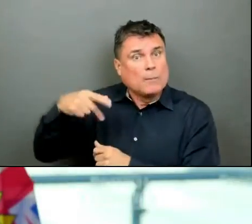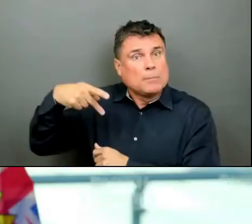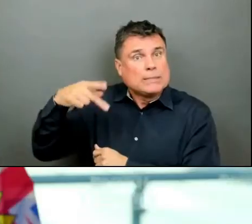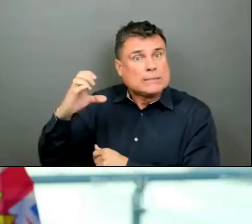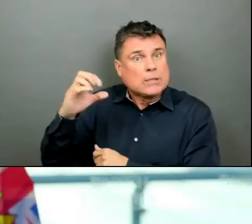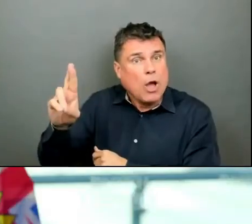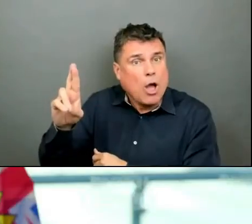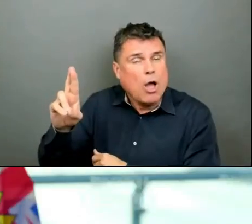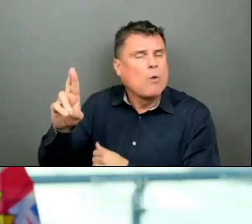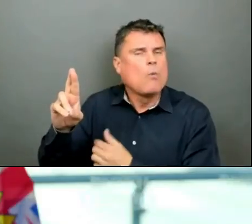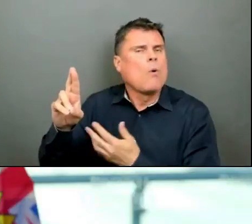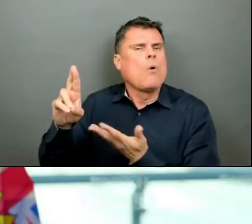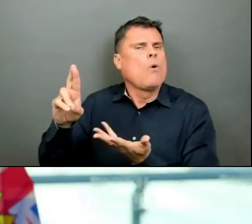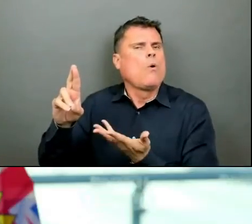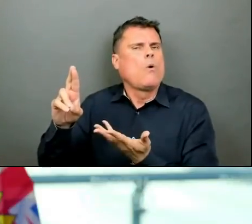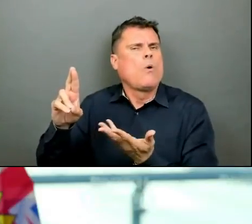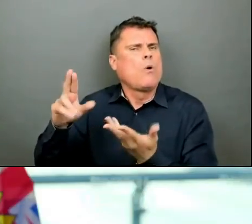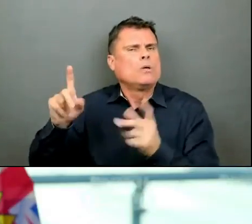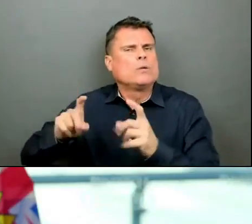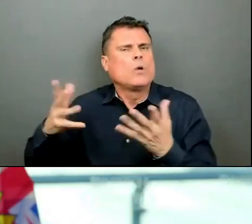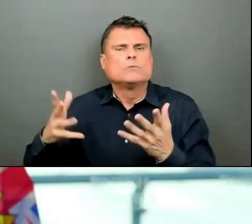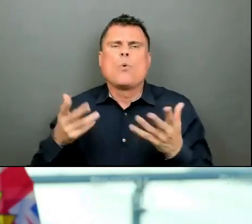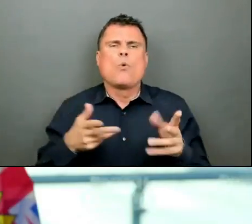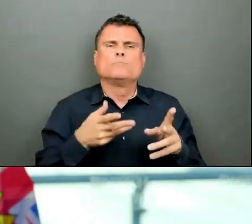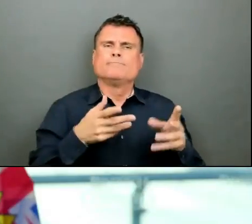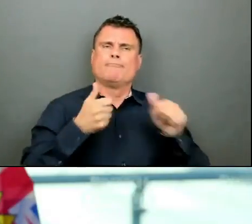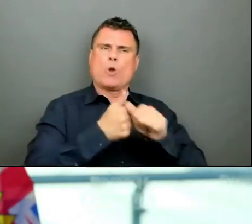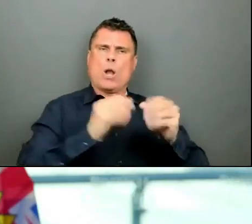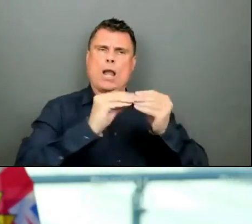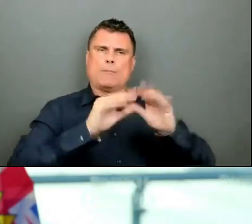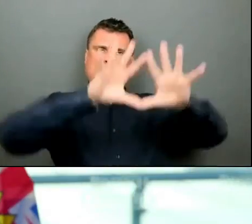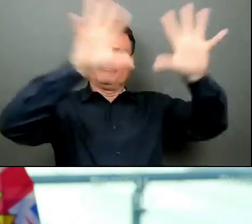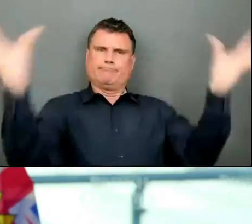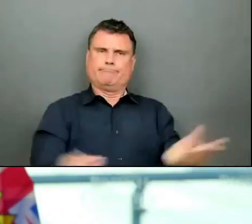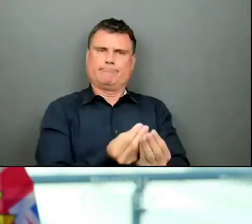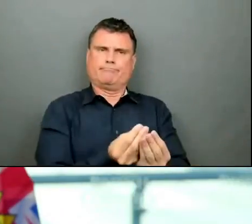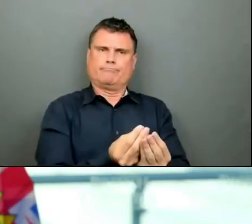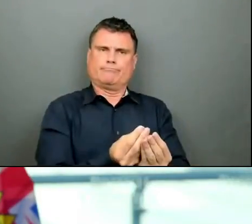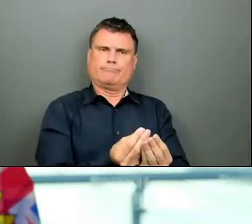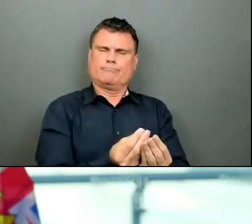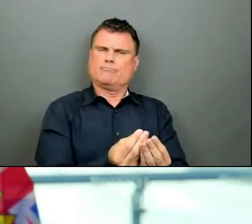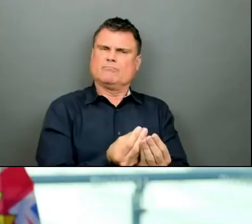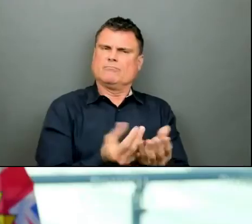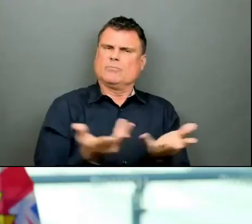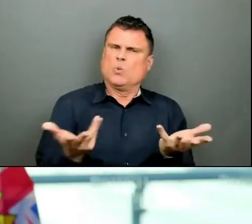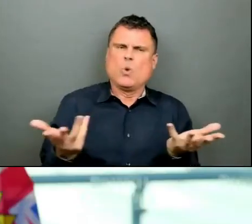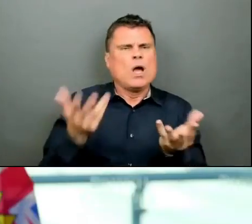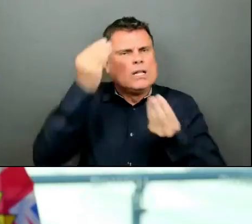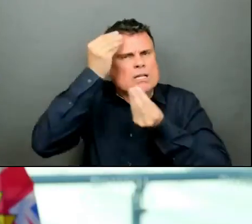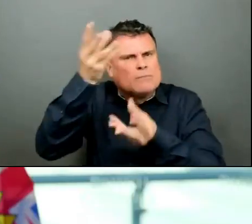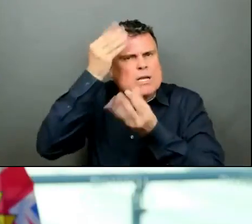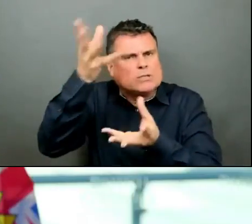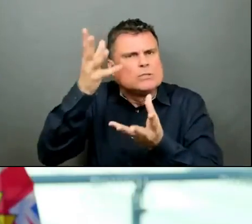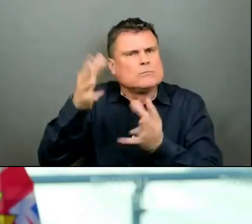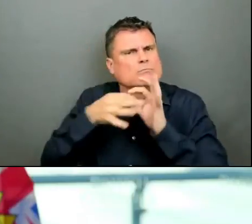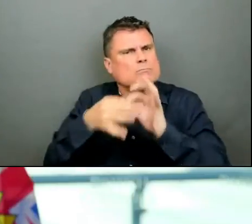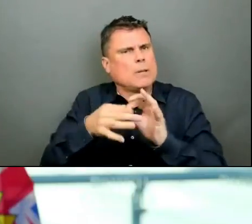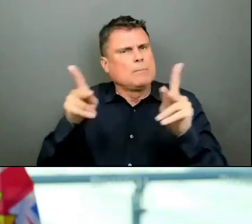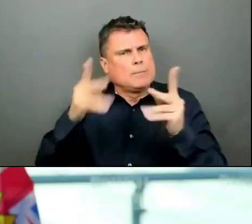of COVID tests given that the variants will take over? How will that be provide today ed to the public? We're working